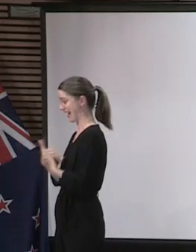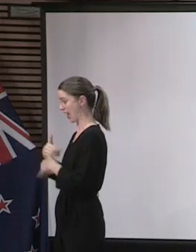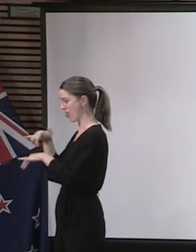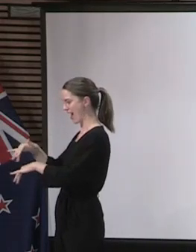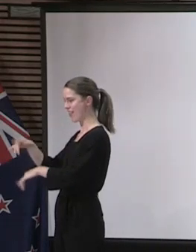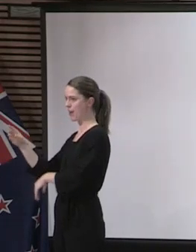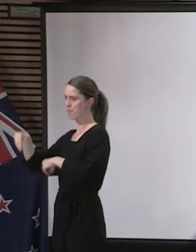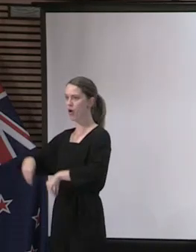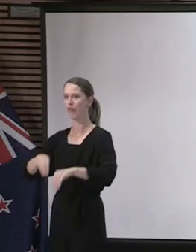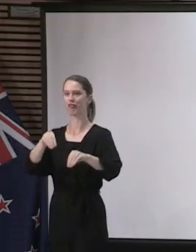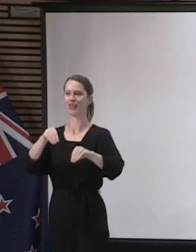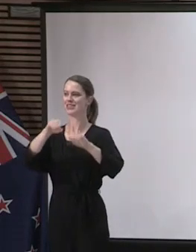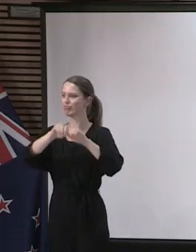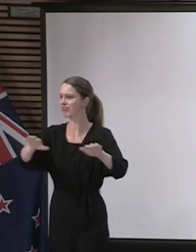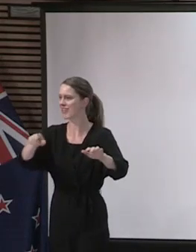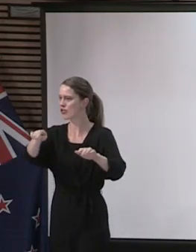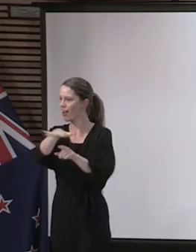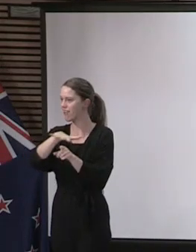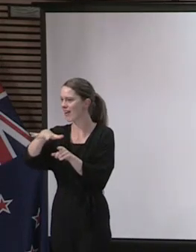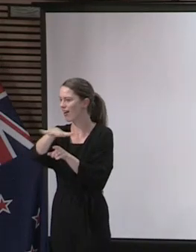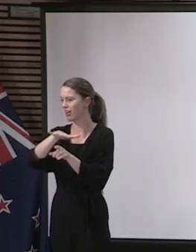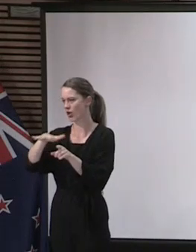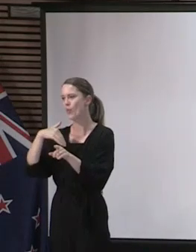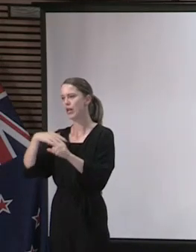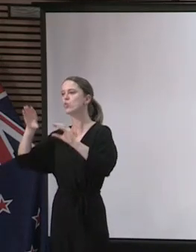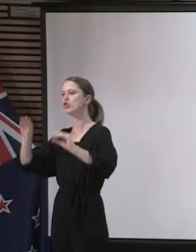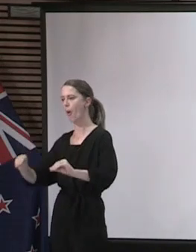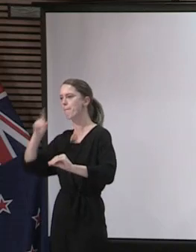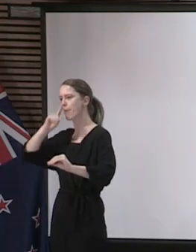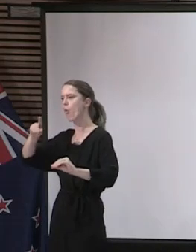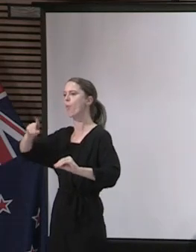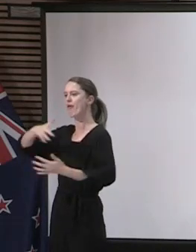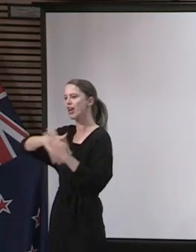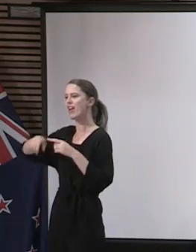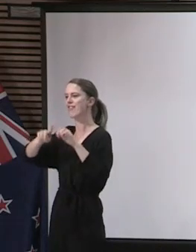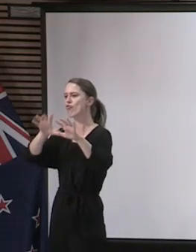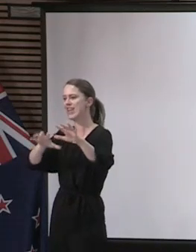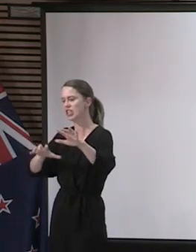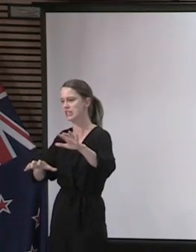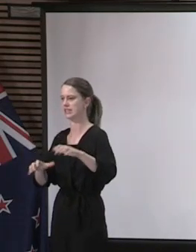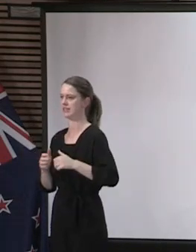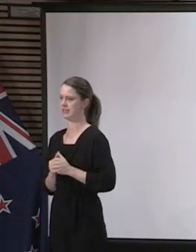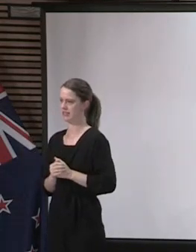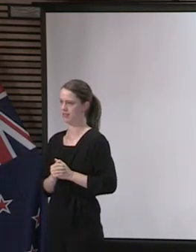think one of the important features again of Level 3 as to stop that regional - this